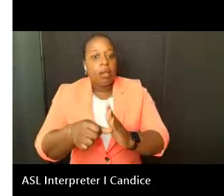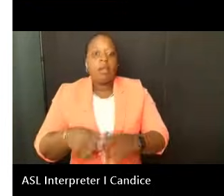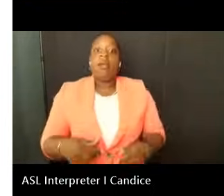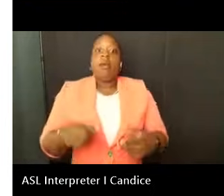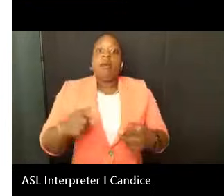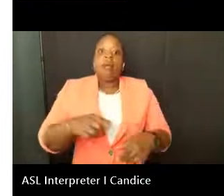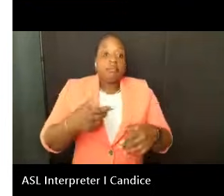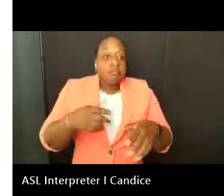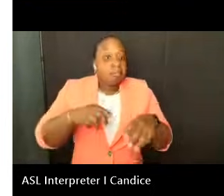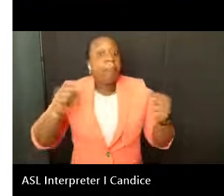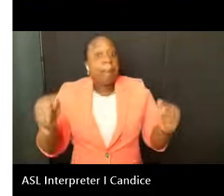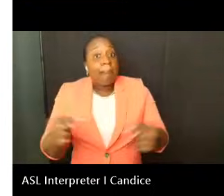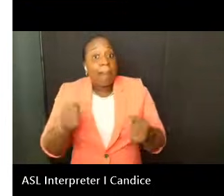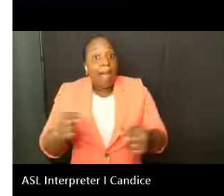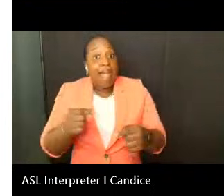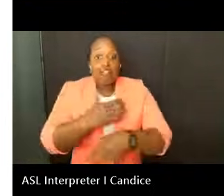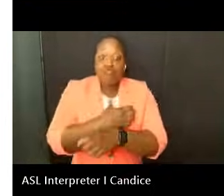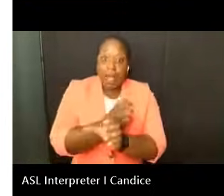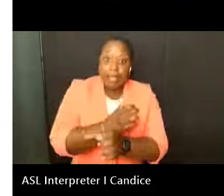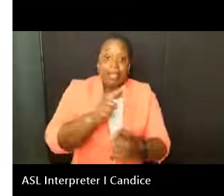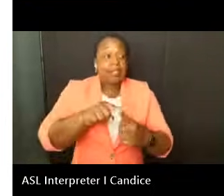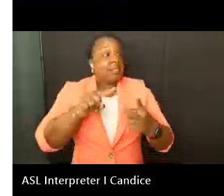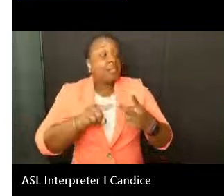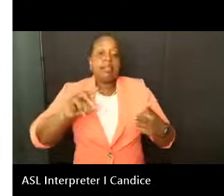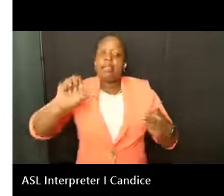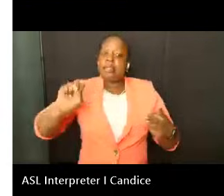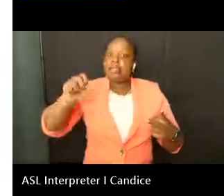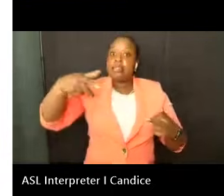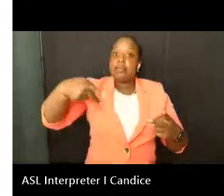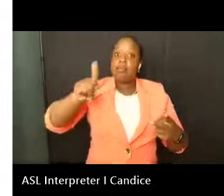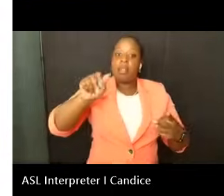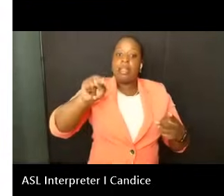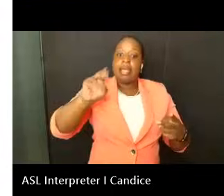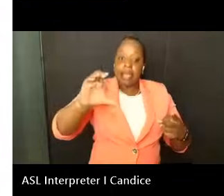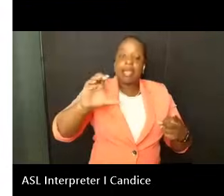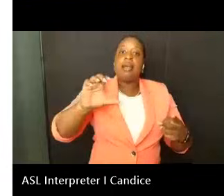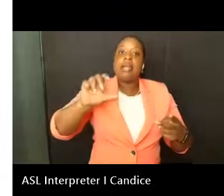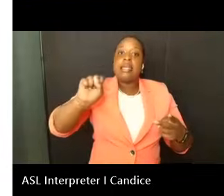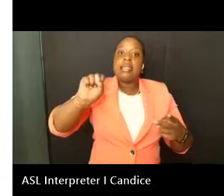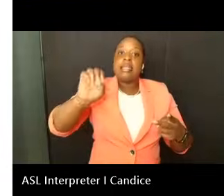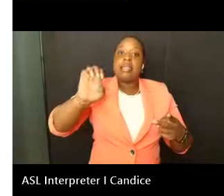splenic sequestration as Antuan talked about, acute chest syndrome as somebody else alluded to,